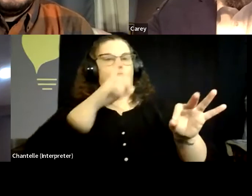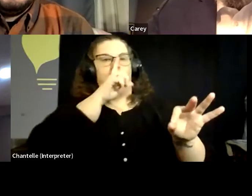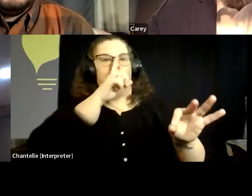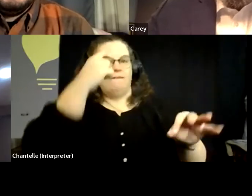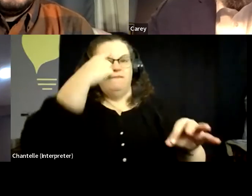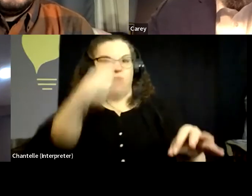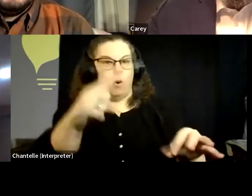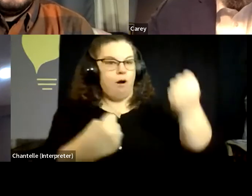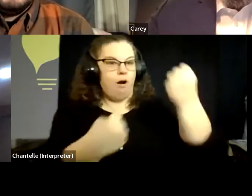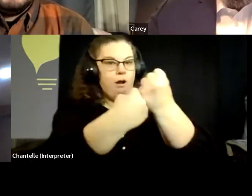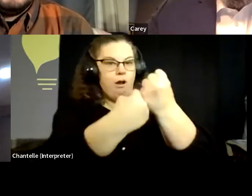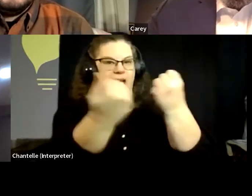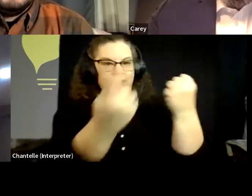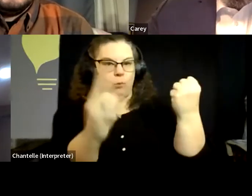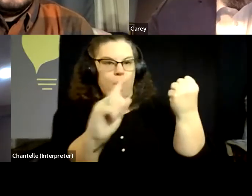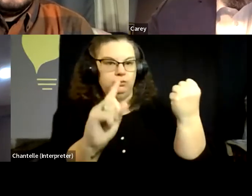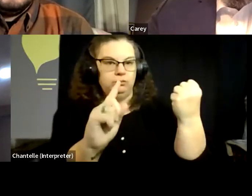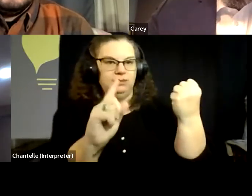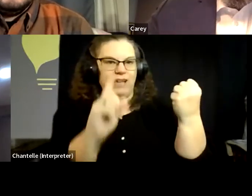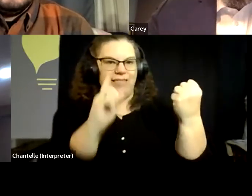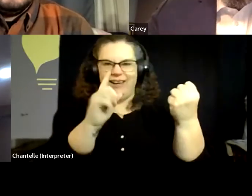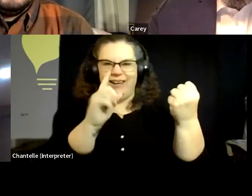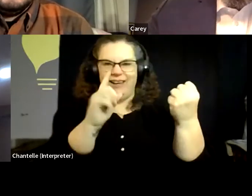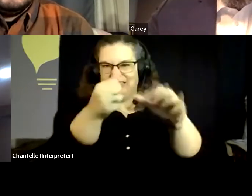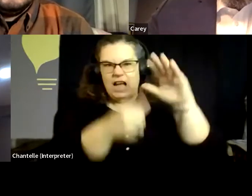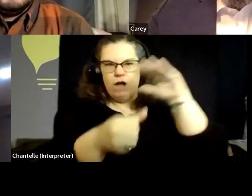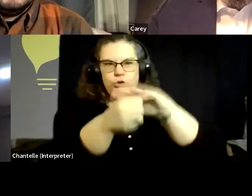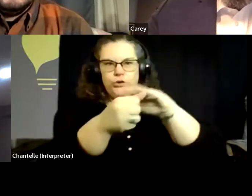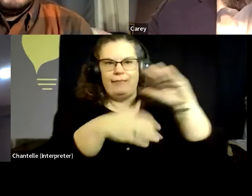it's under my signature on my